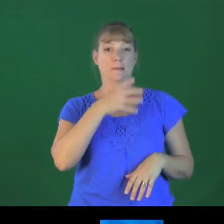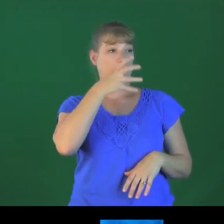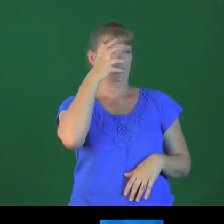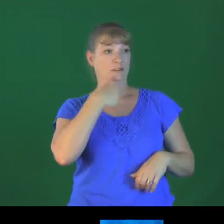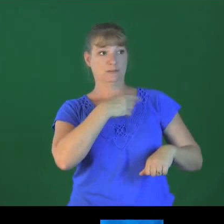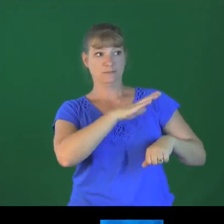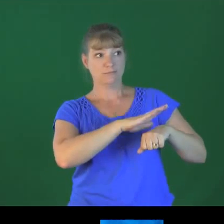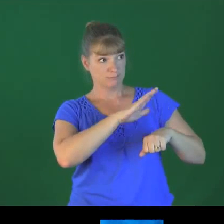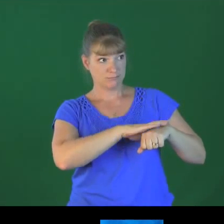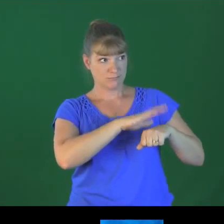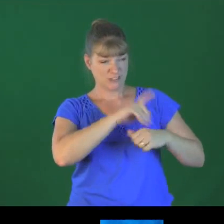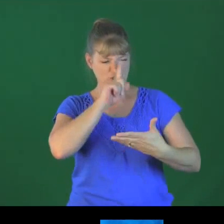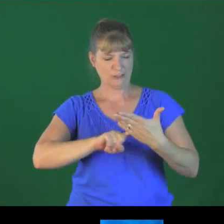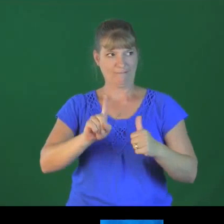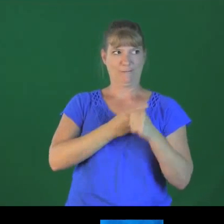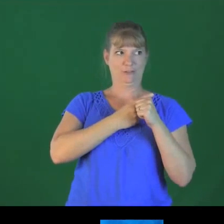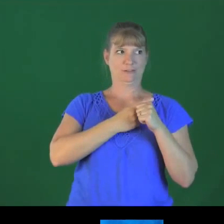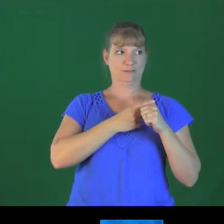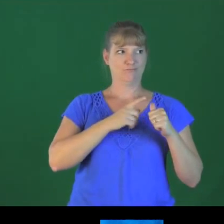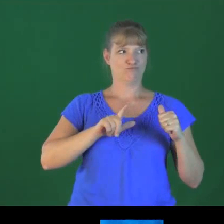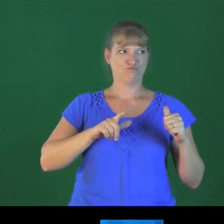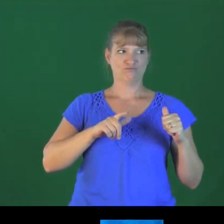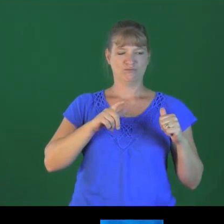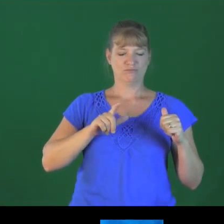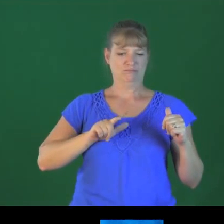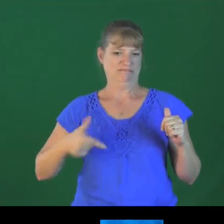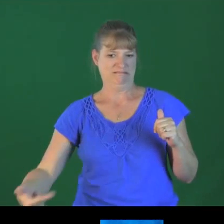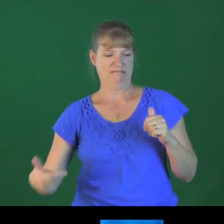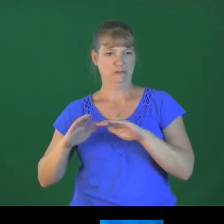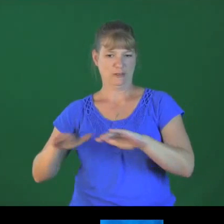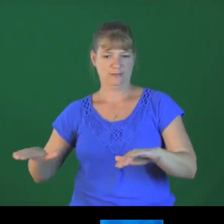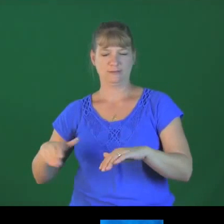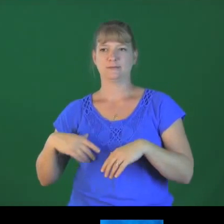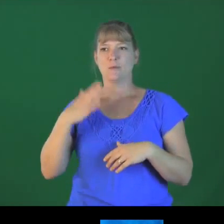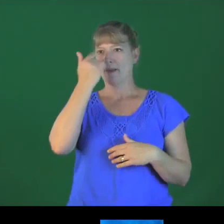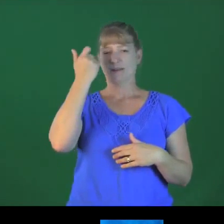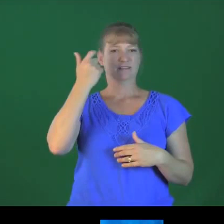to check it out first, before they let their child look at this website, because anyone can put anything